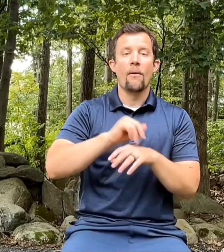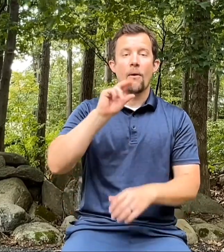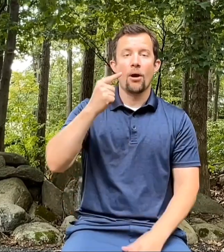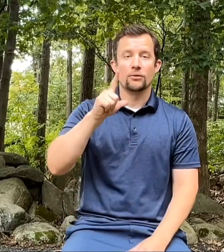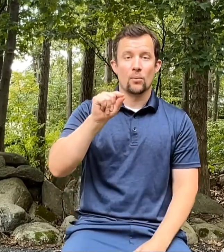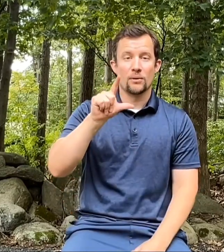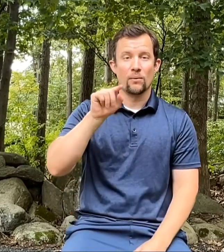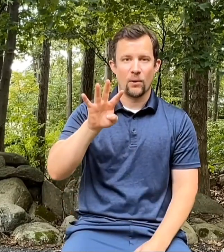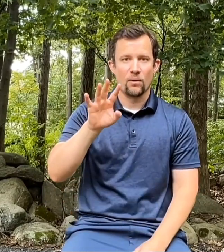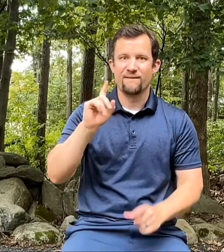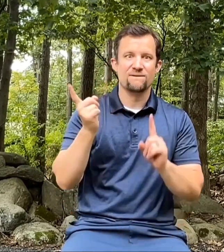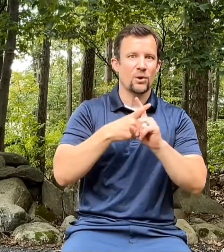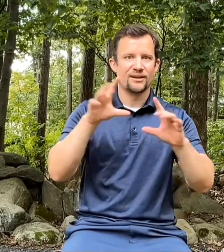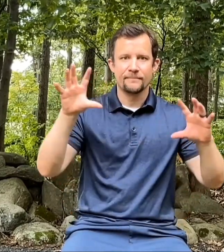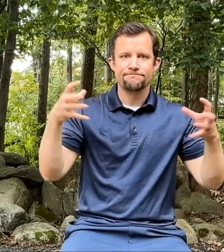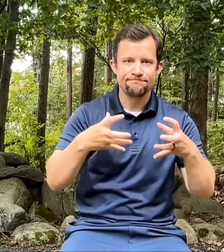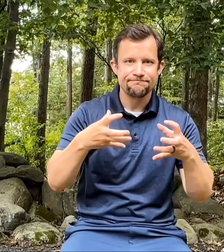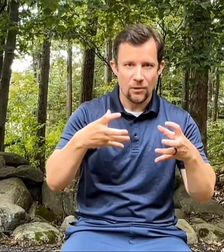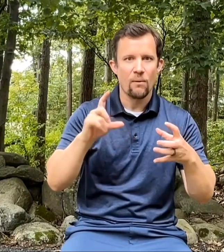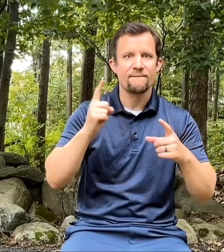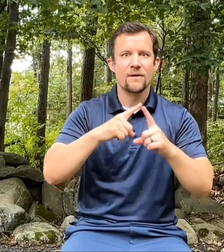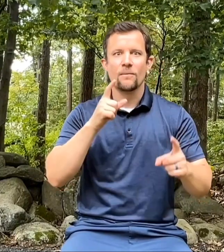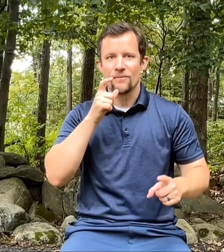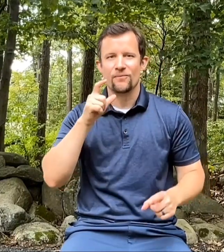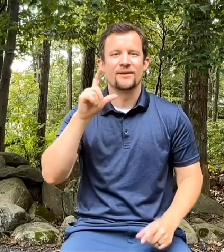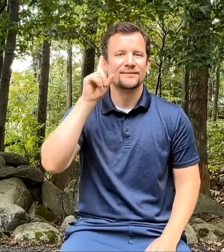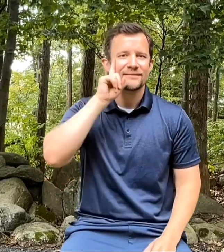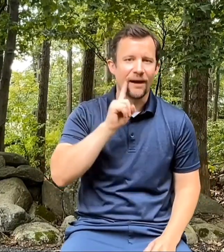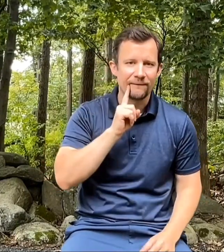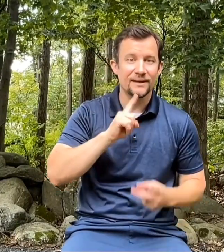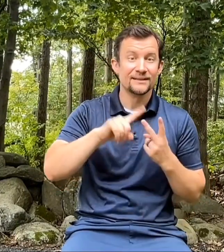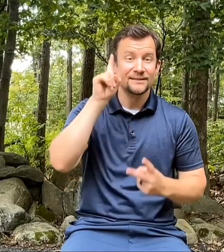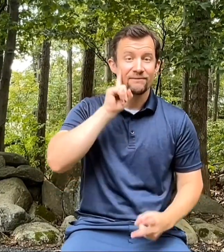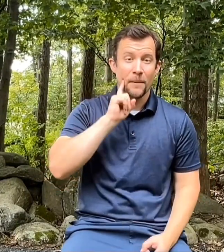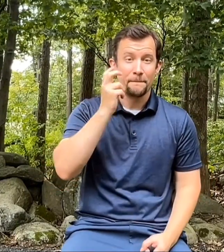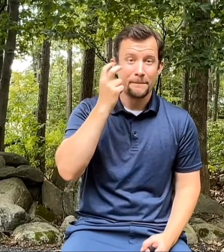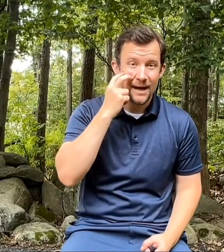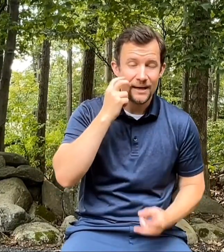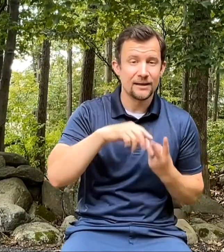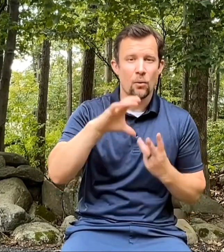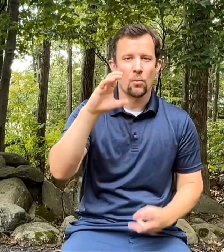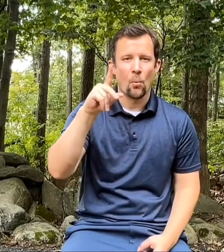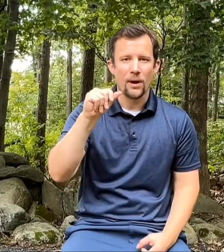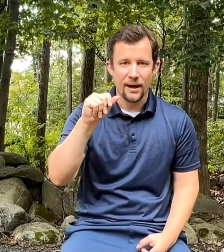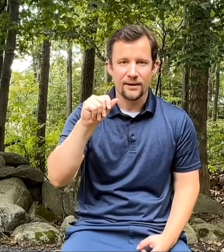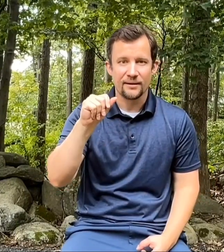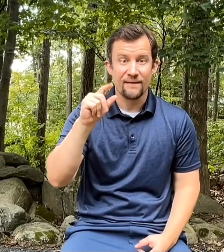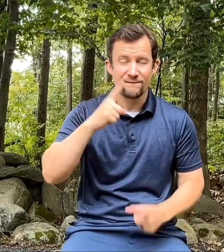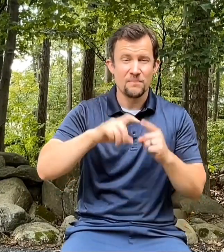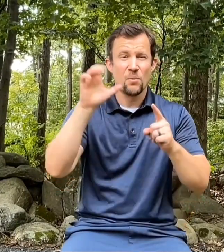August 2024 was the first gathering with Deaf, Deafblind, and CODA from all